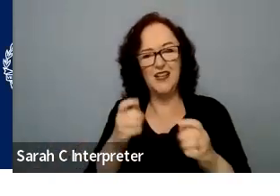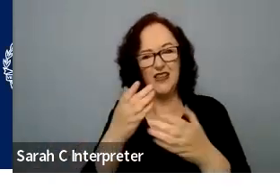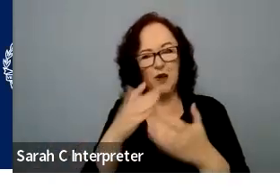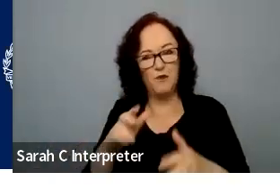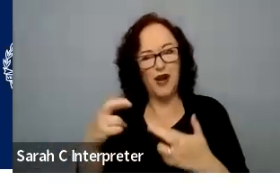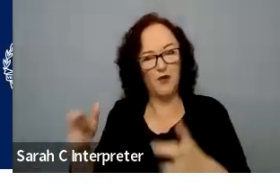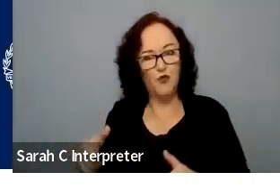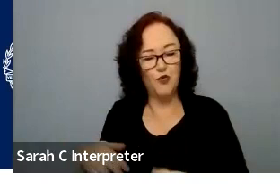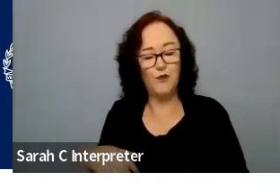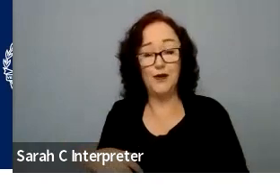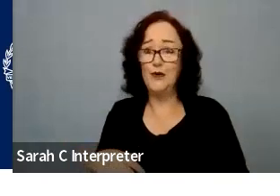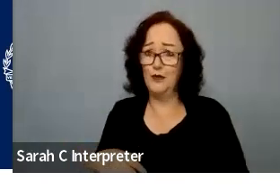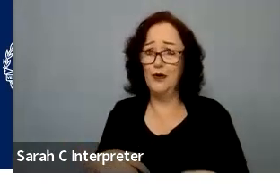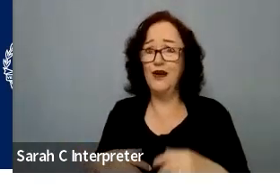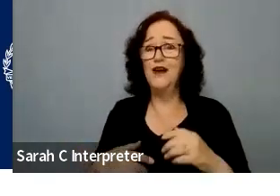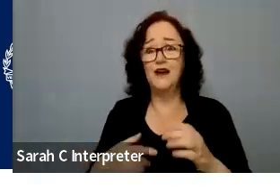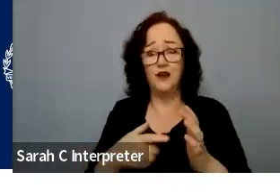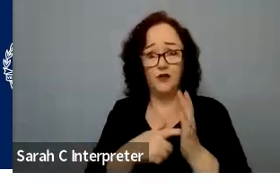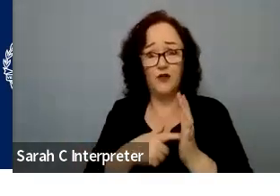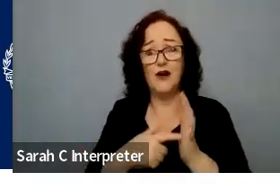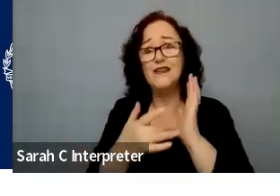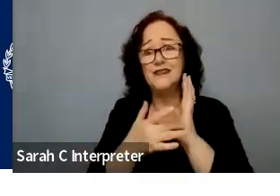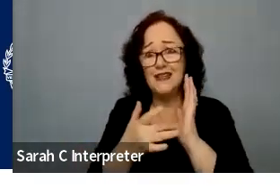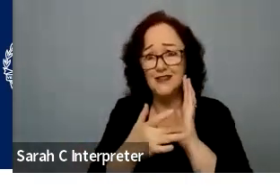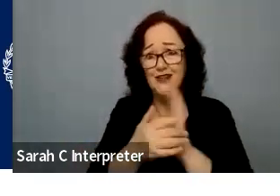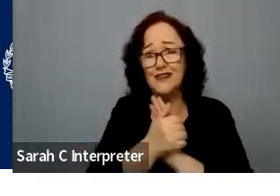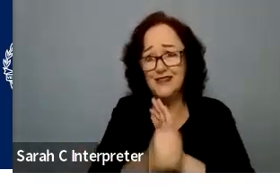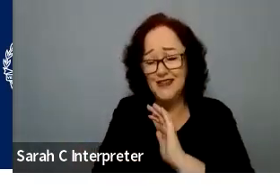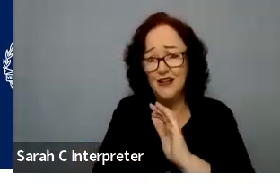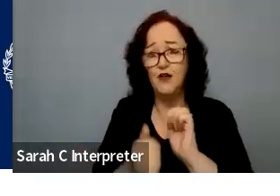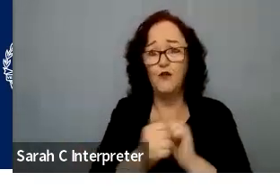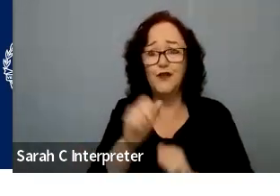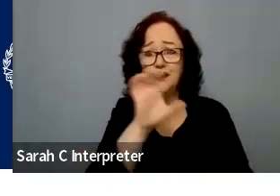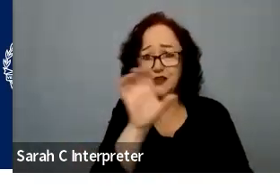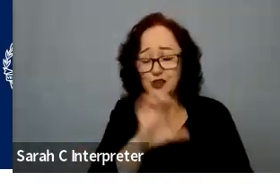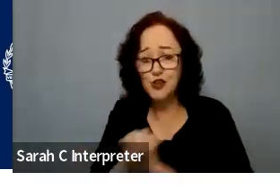technical skill and knowledge of zoom and that mechanism and we did not have technical